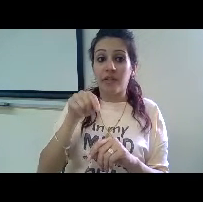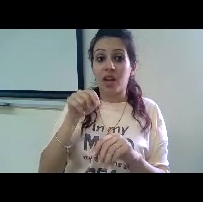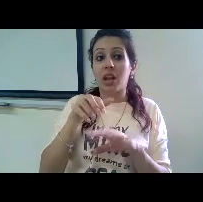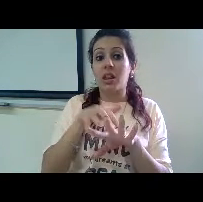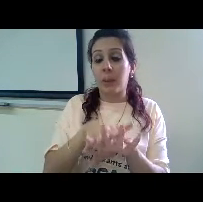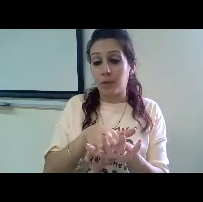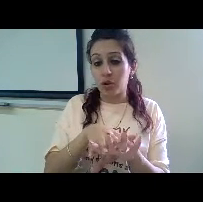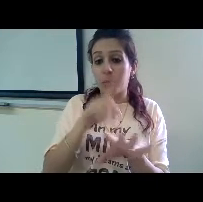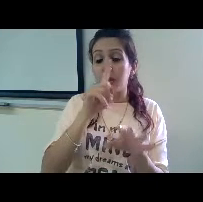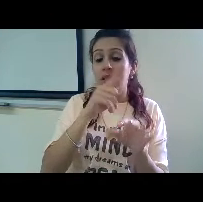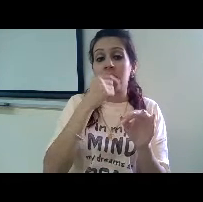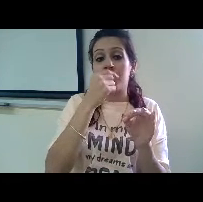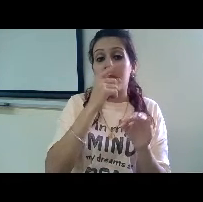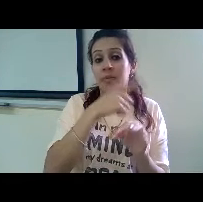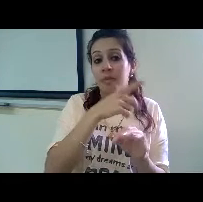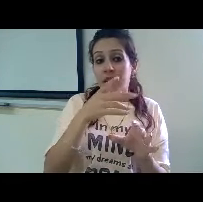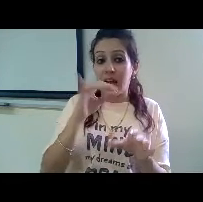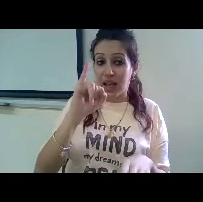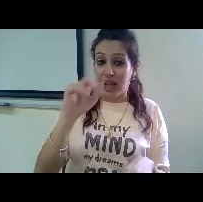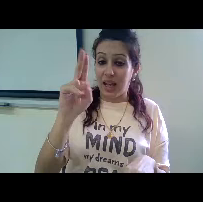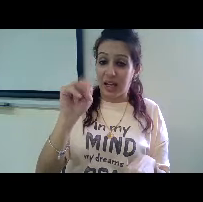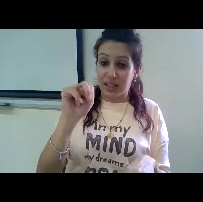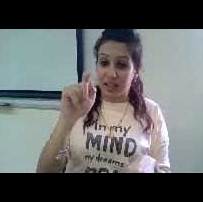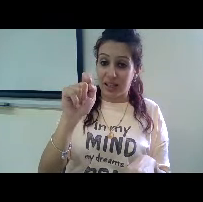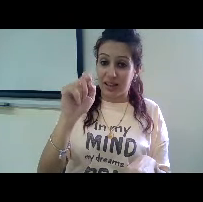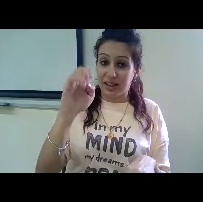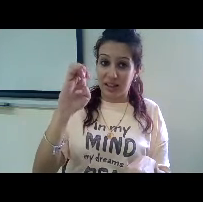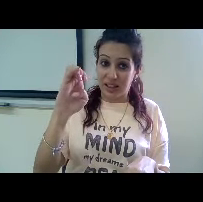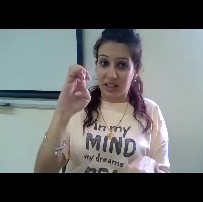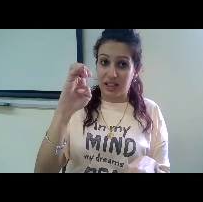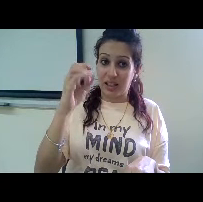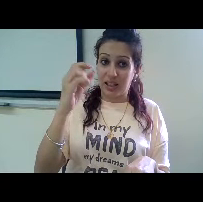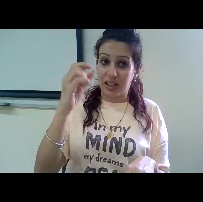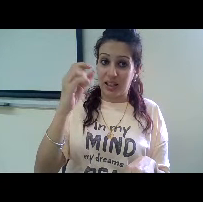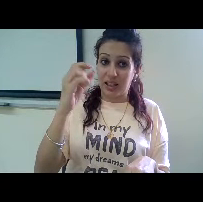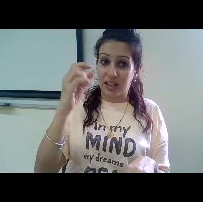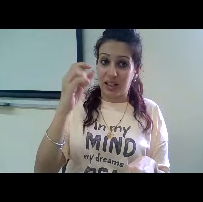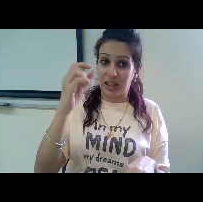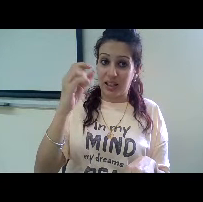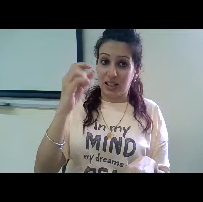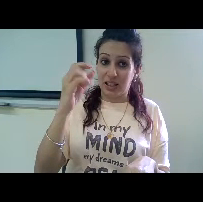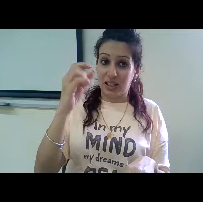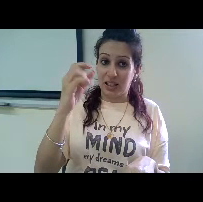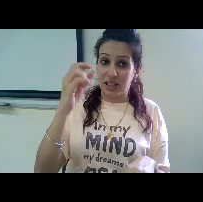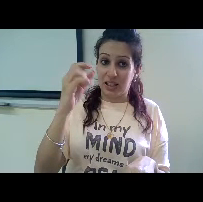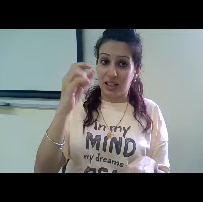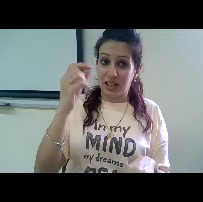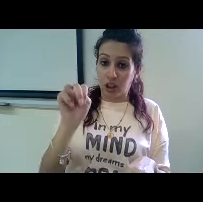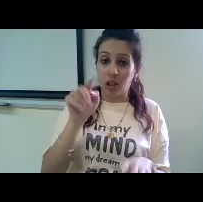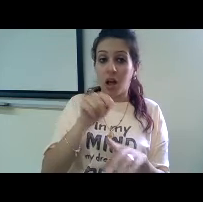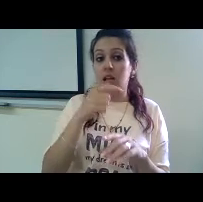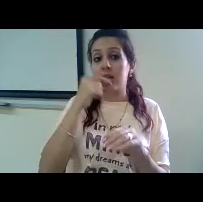included within the same school building, but not inside the classrooms.